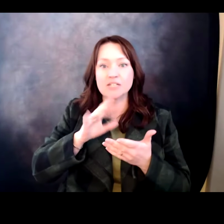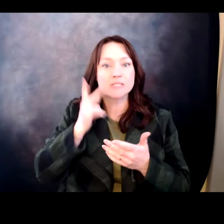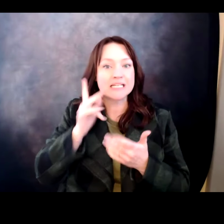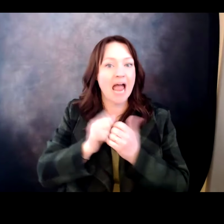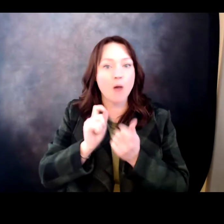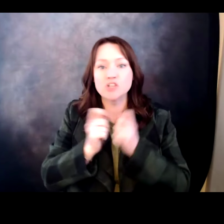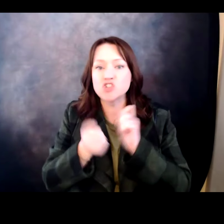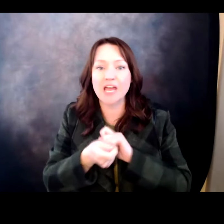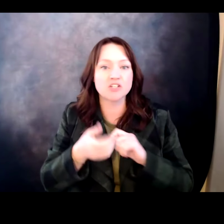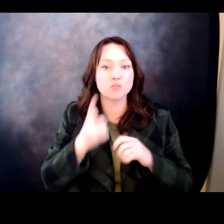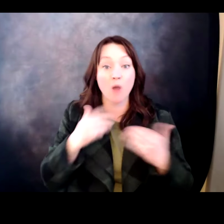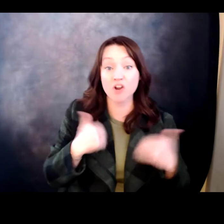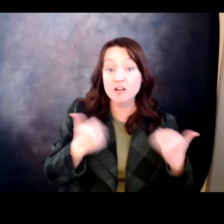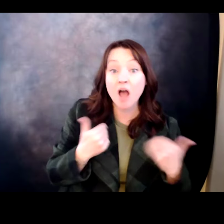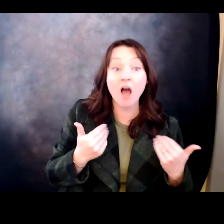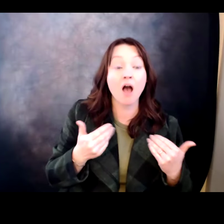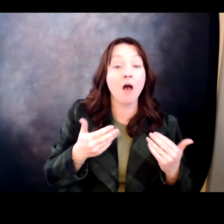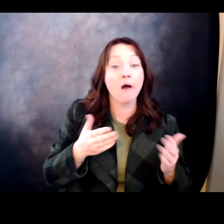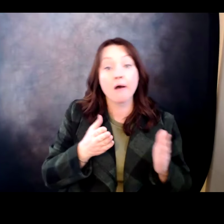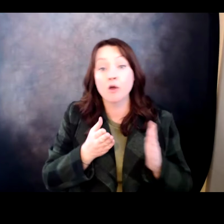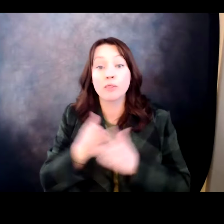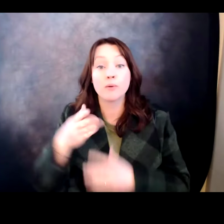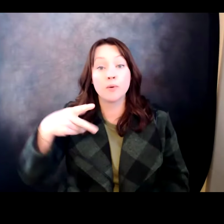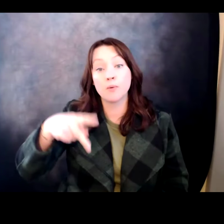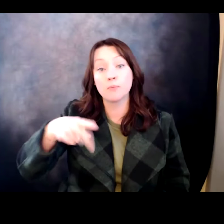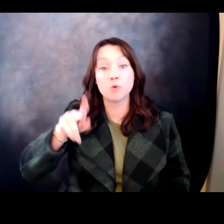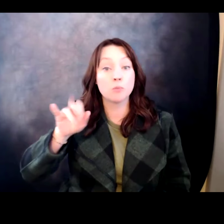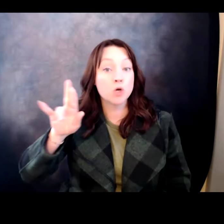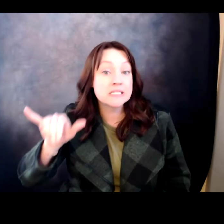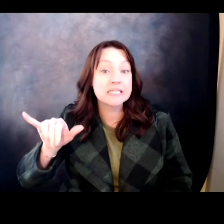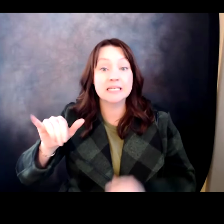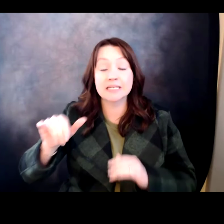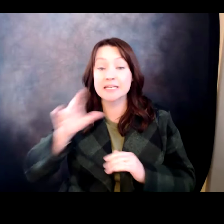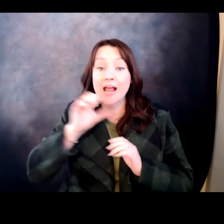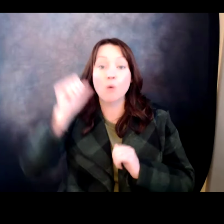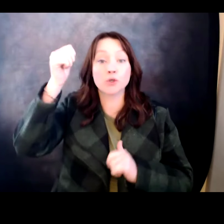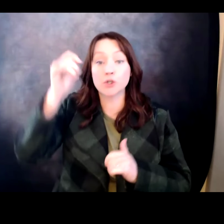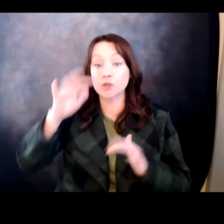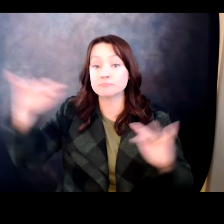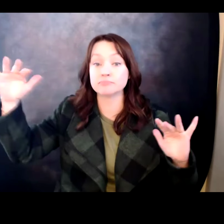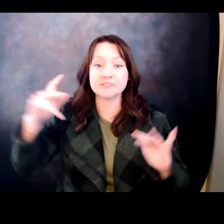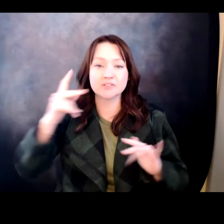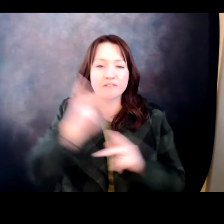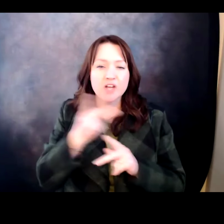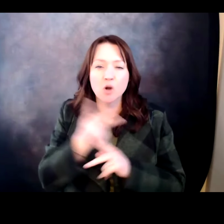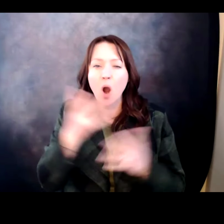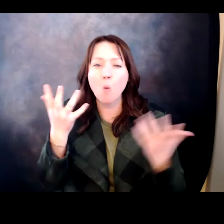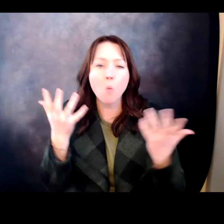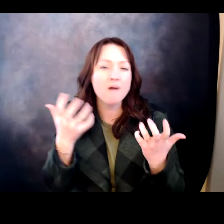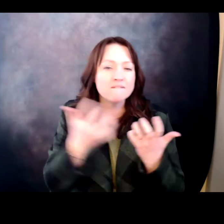into the later teenage years and how all these pieces fit together and what works and does not work.